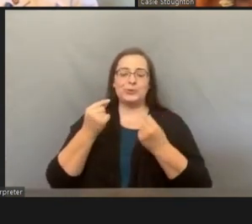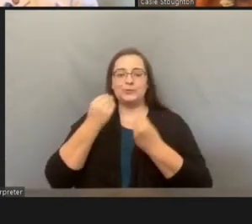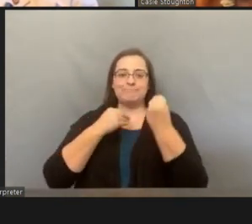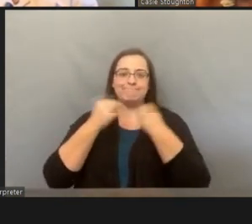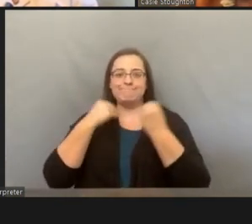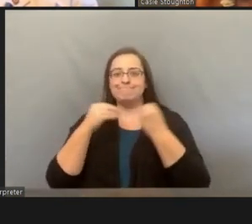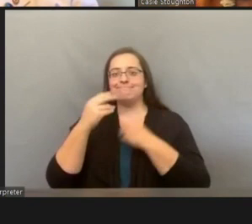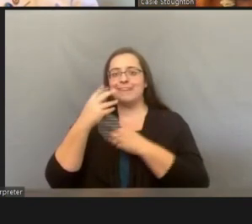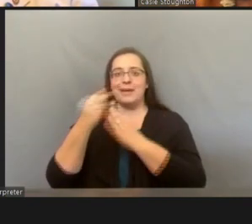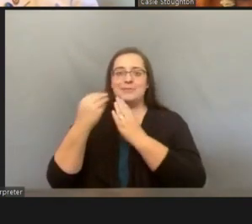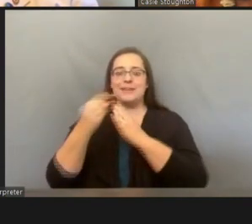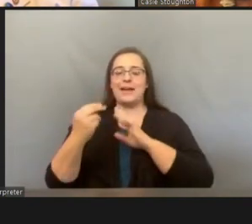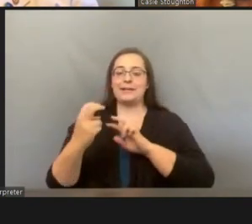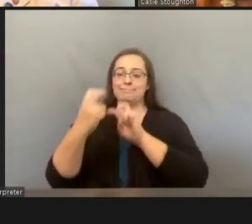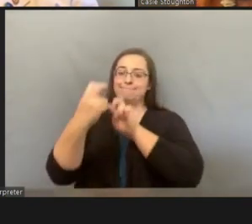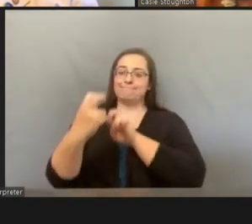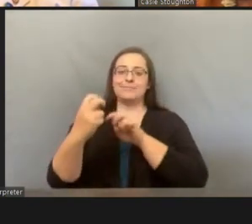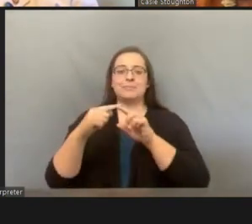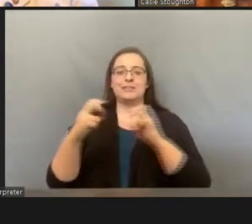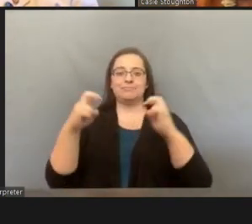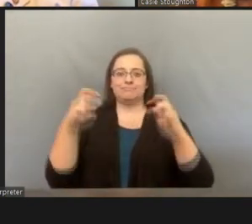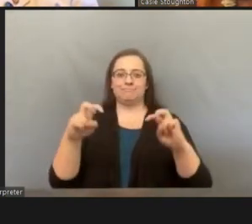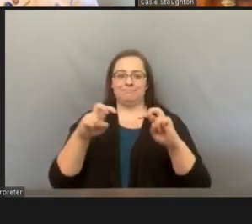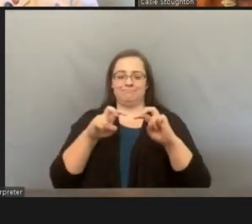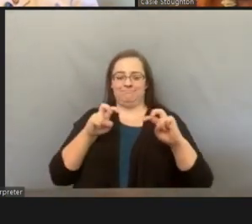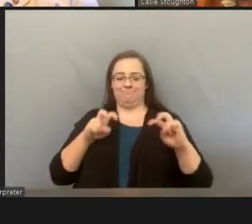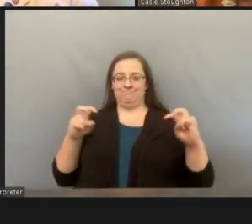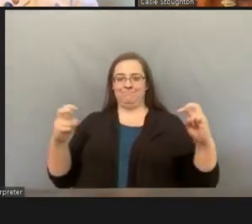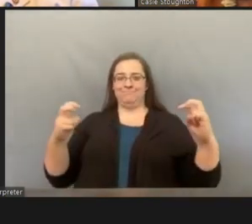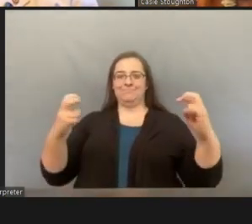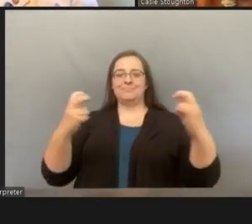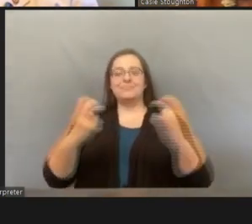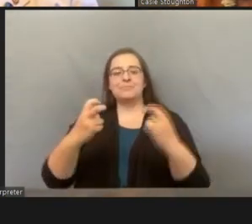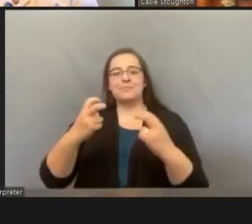TO SET THOSE 8 FEET APART TRY NOT TO SIT DIRECTLY ACROSS THE